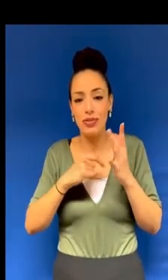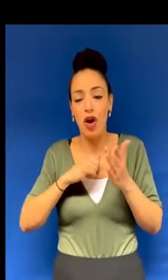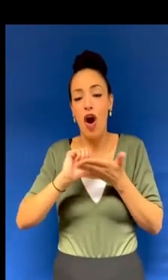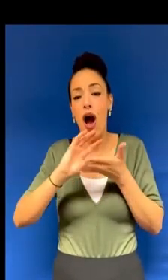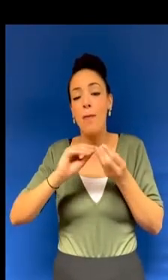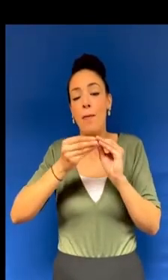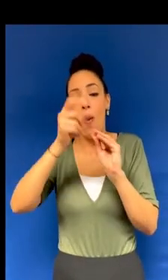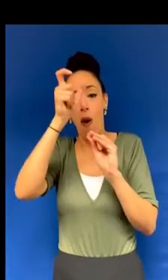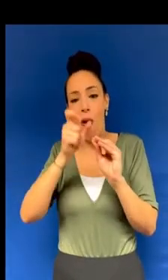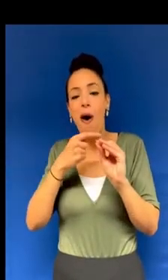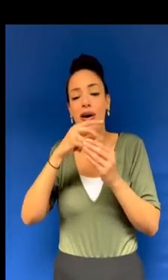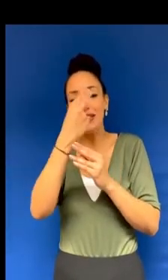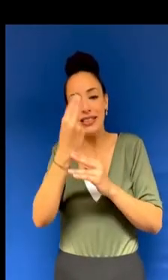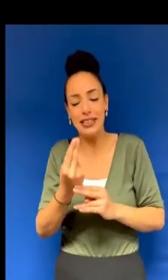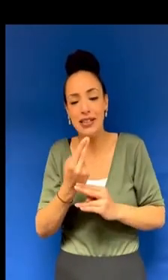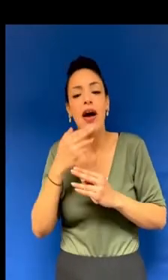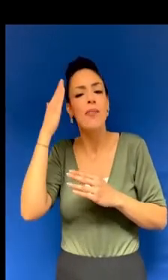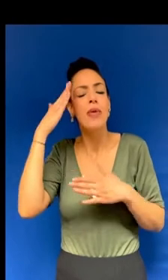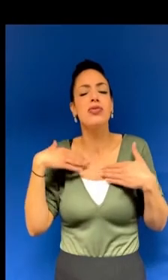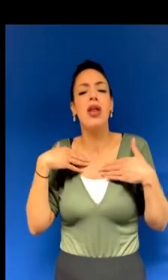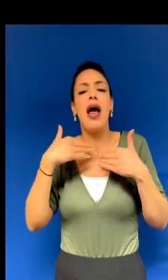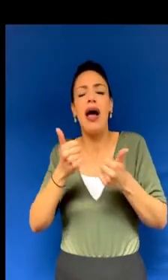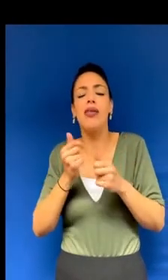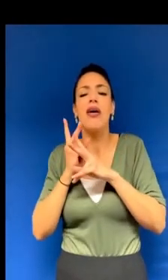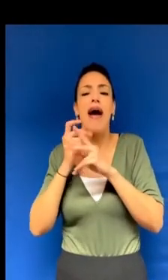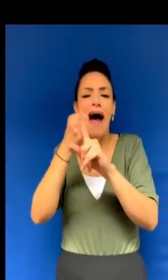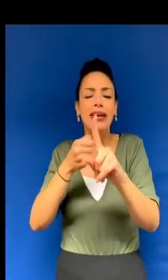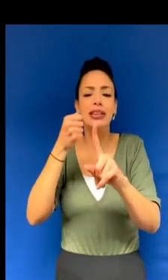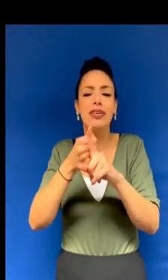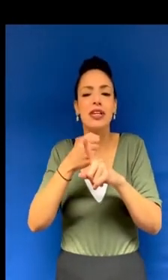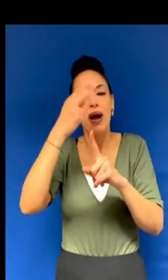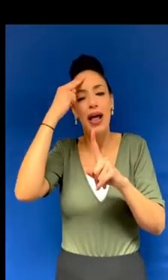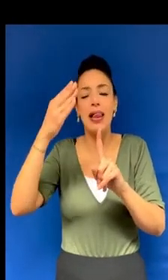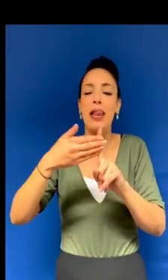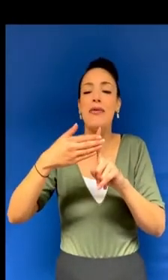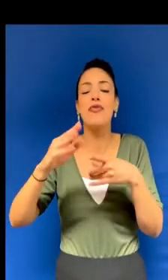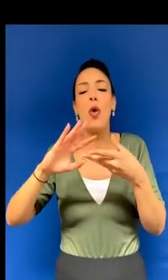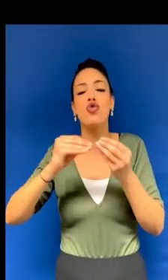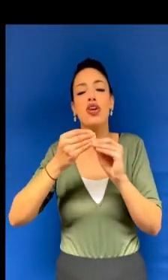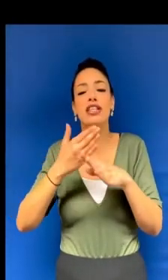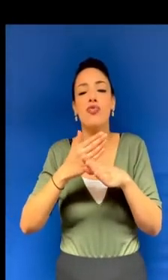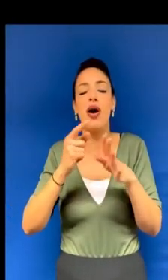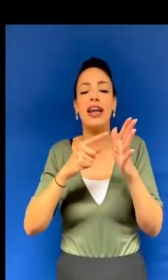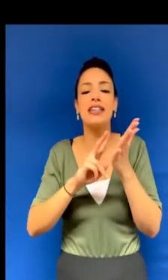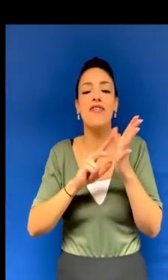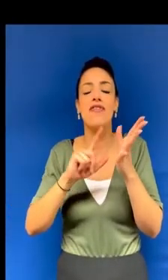unpleasant experience, and you still might die at the end of it. I'm James. I'm an artist and